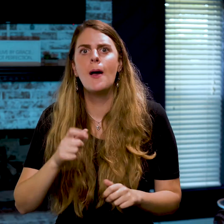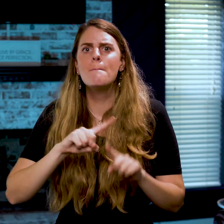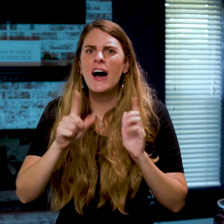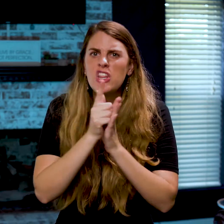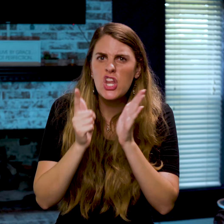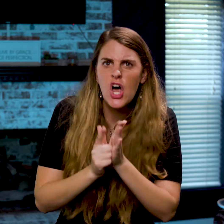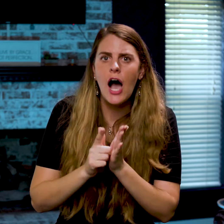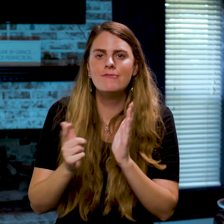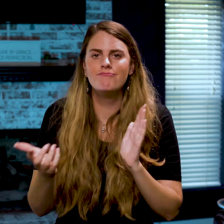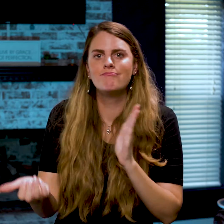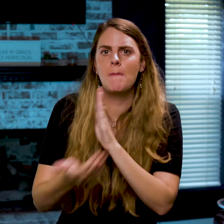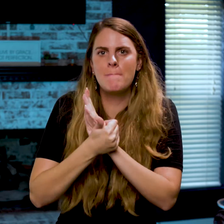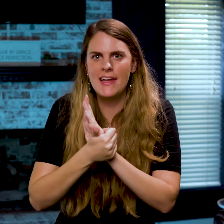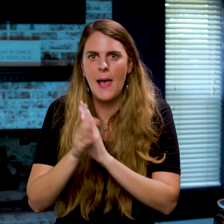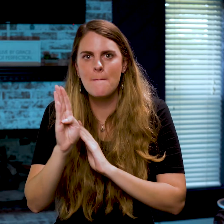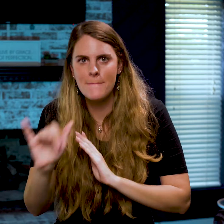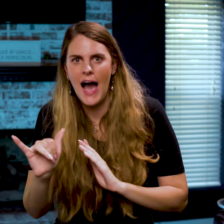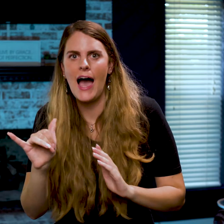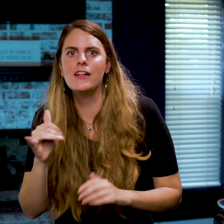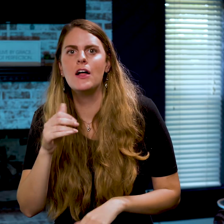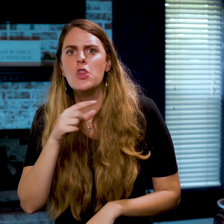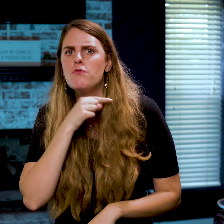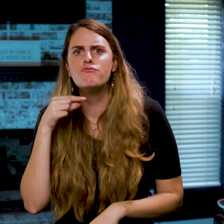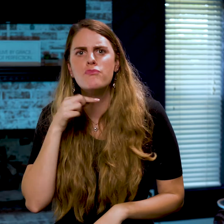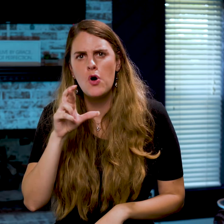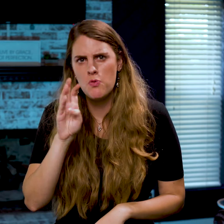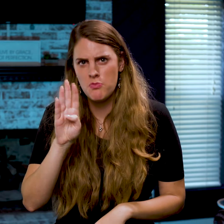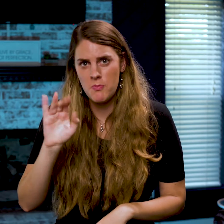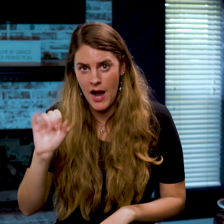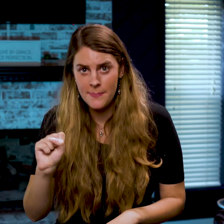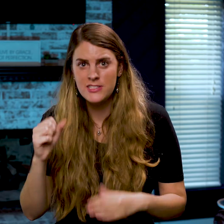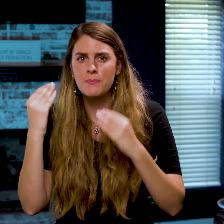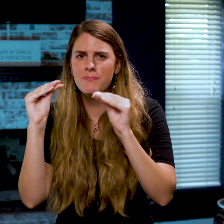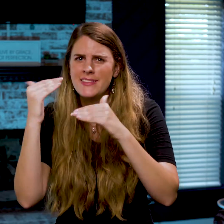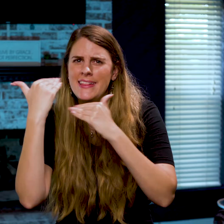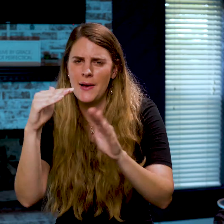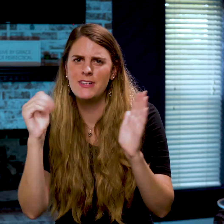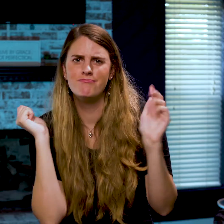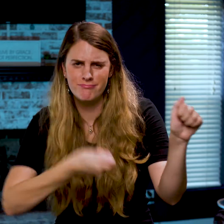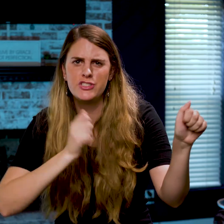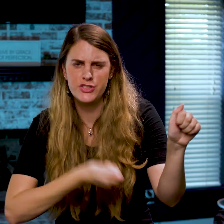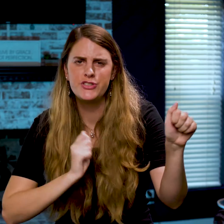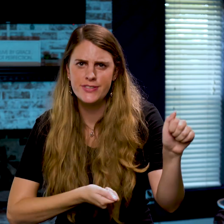but the law as amended by the rabbis put the limit at 39 lashes.